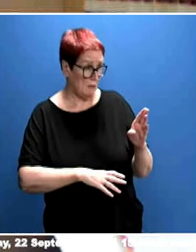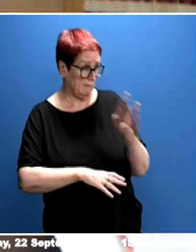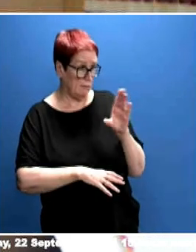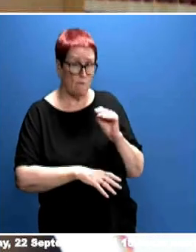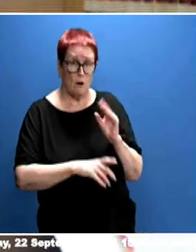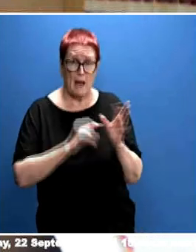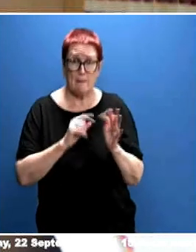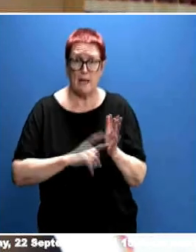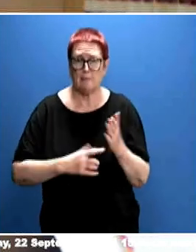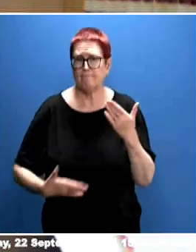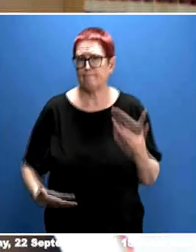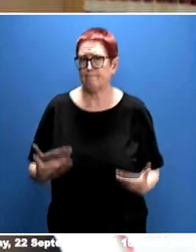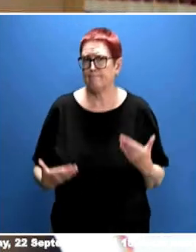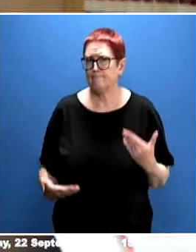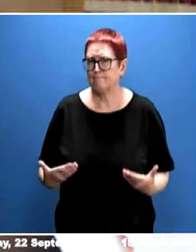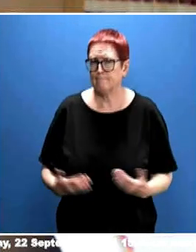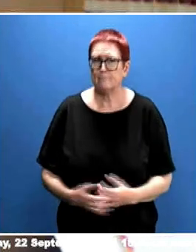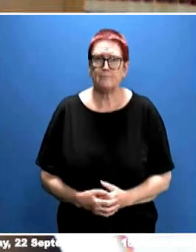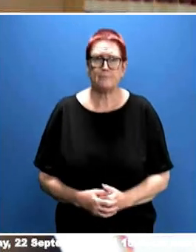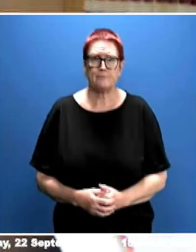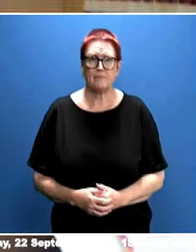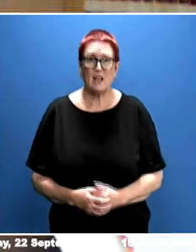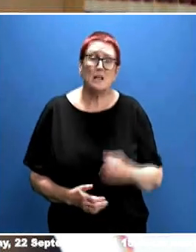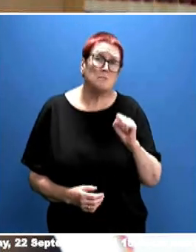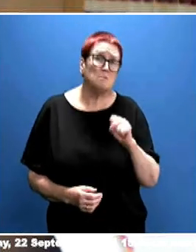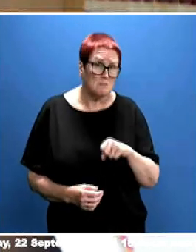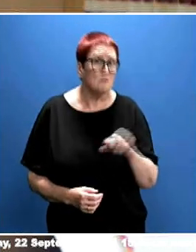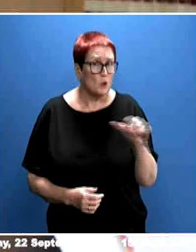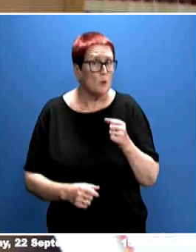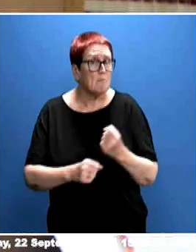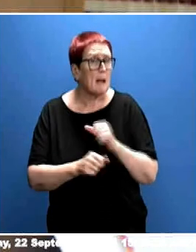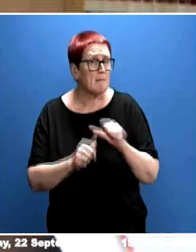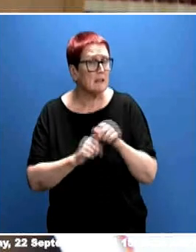varies a little bit, but it's something probably we should look to strengthen. All right.